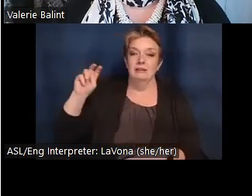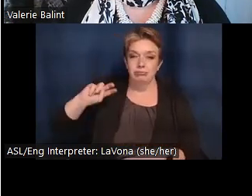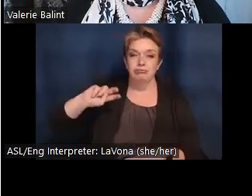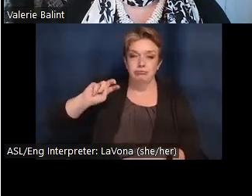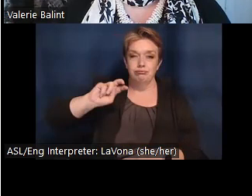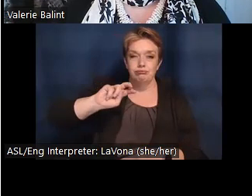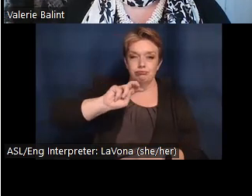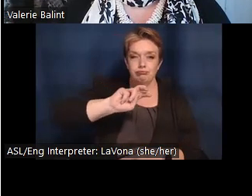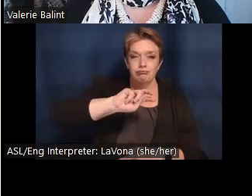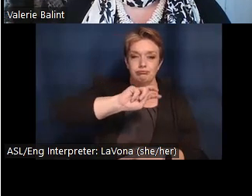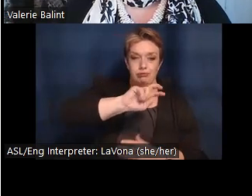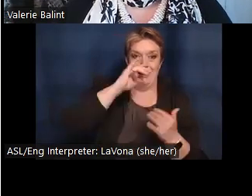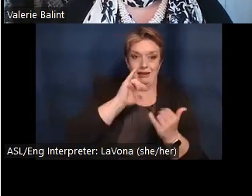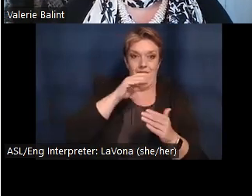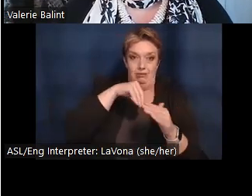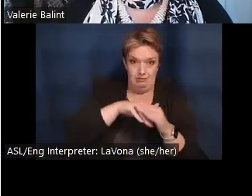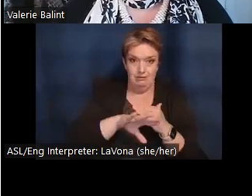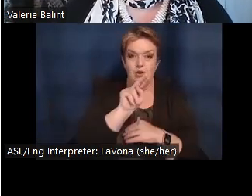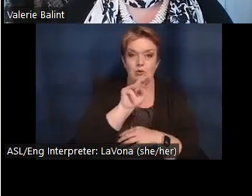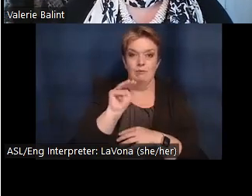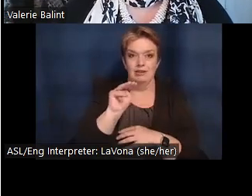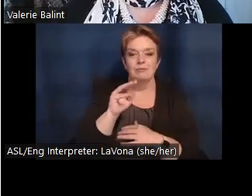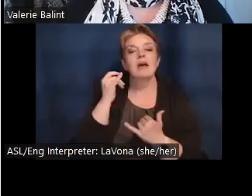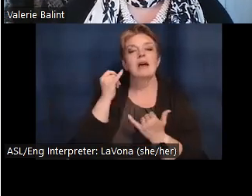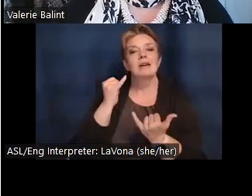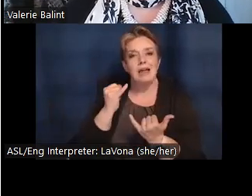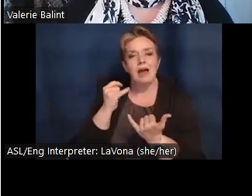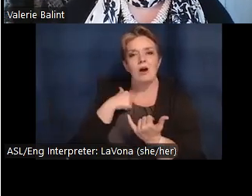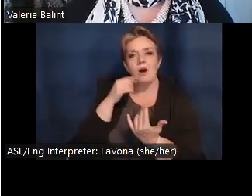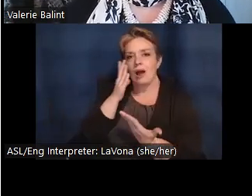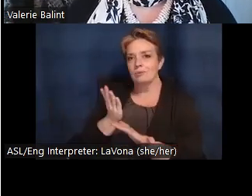I'd like to invite Valerie to share some of her recommendations when traveling in the area.